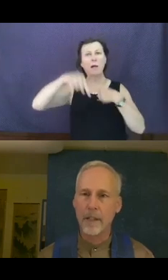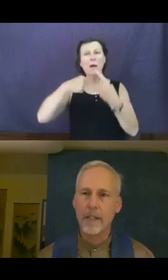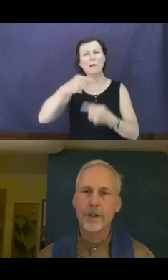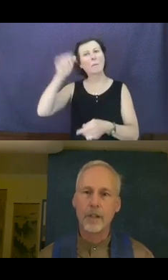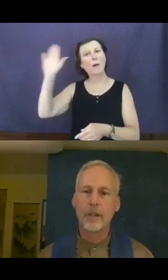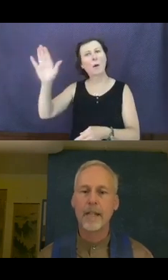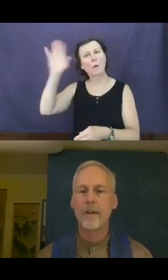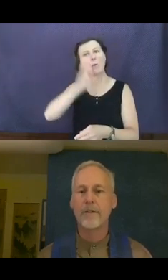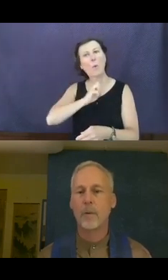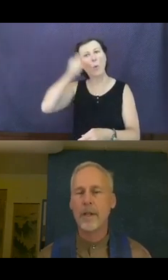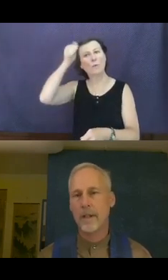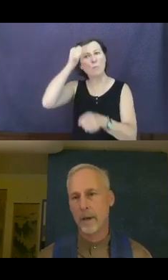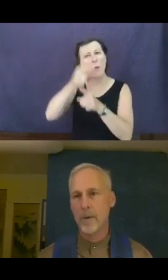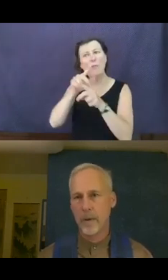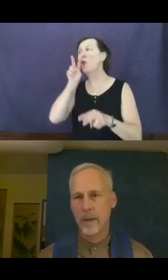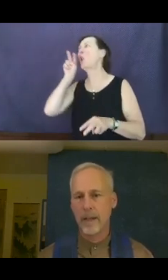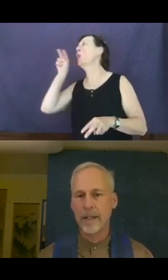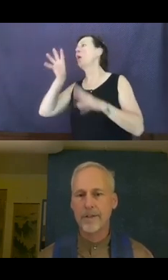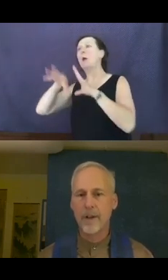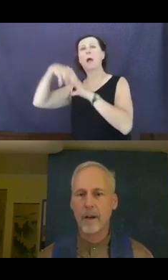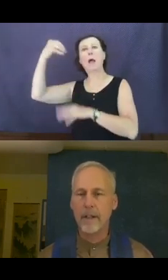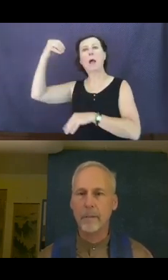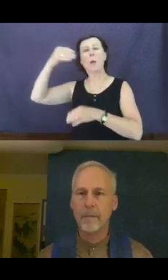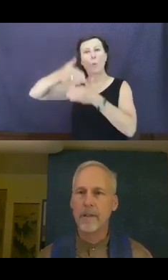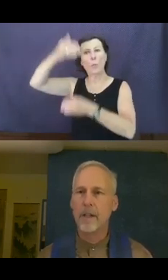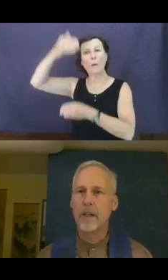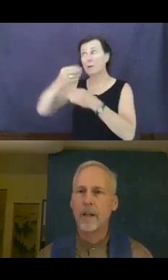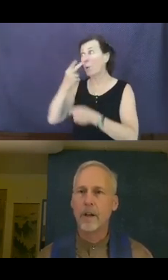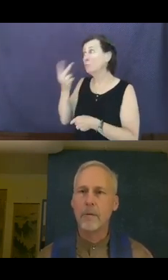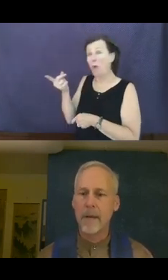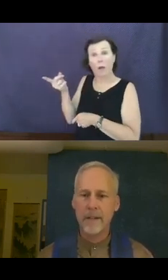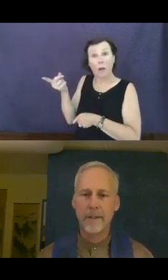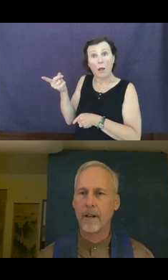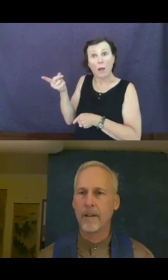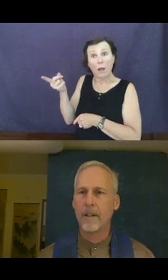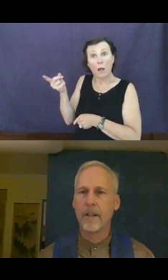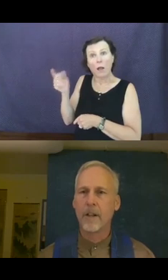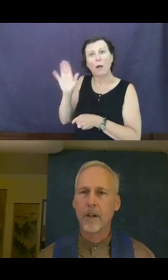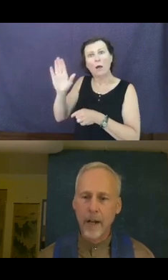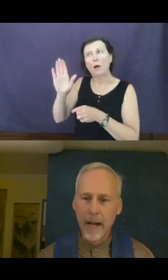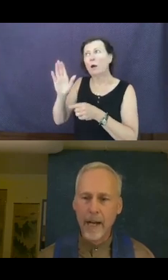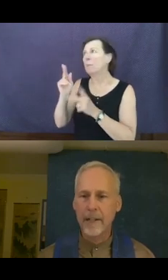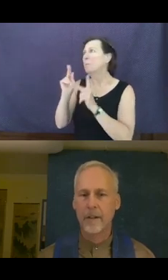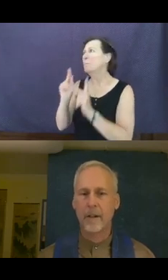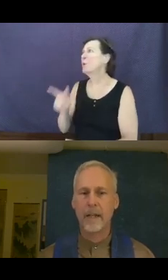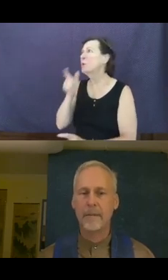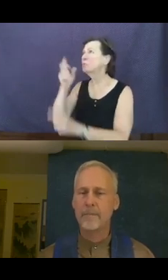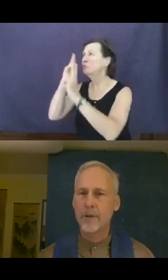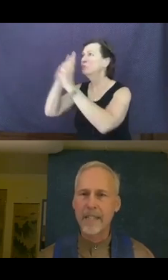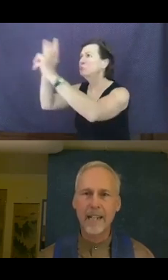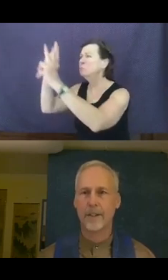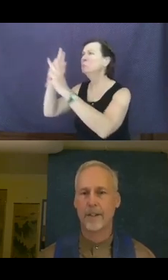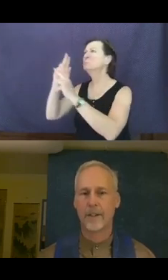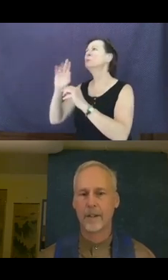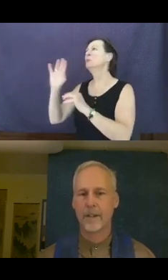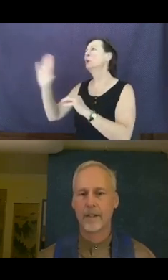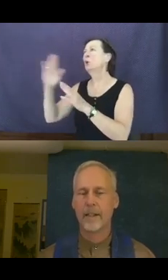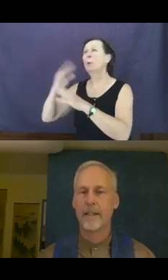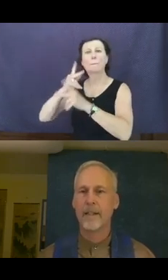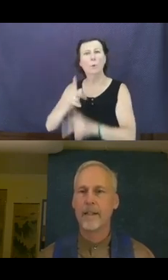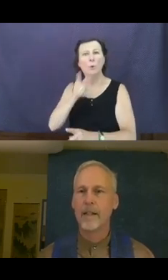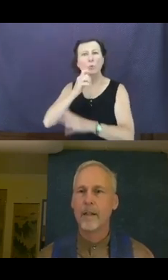She looked out the window and saw him - her mentor, her idol and protector -